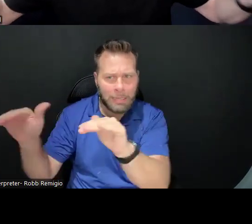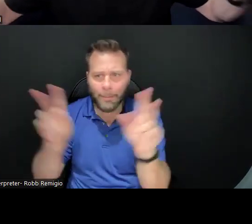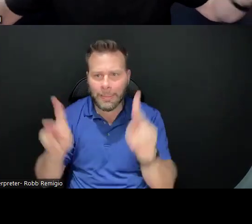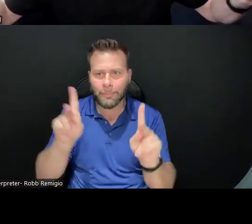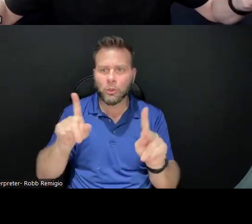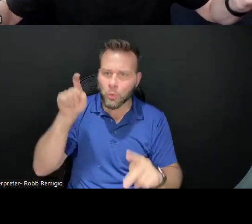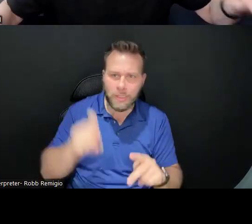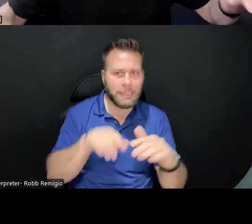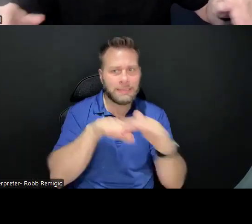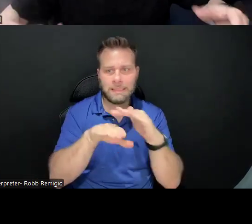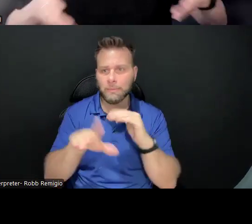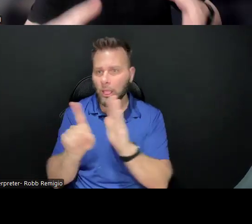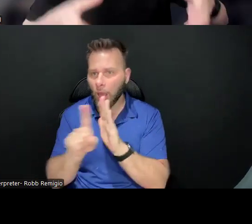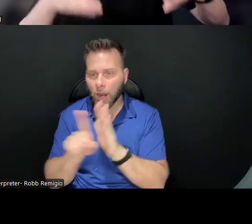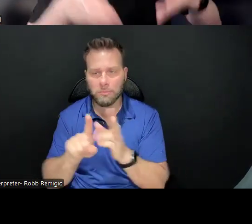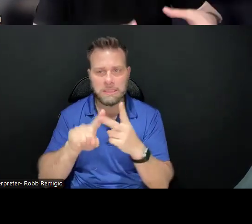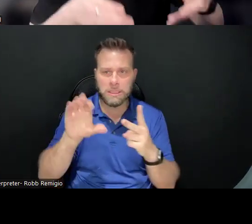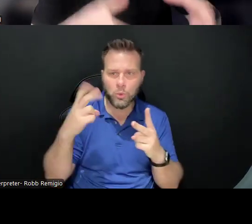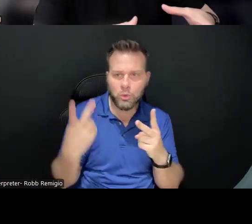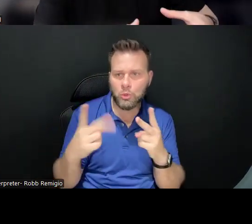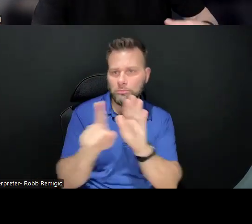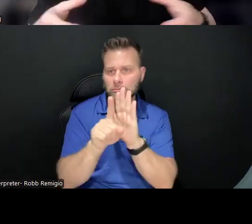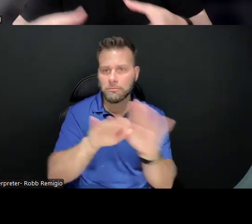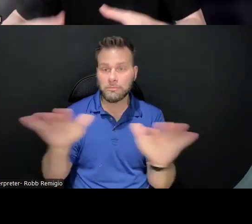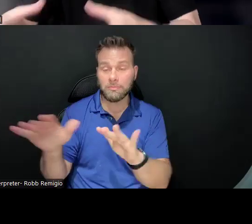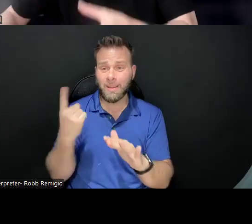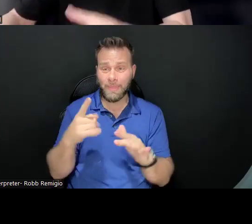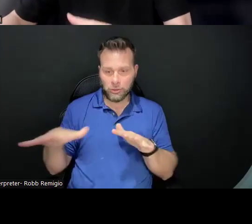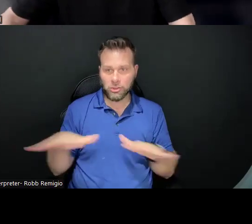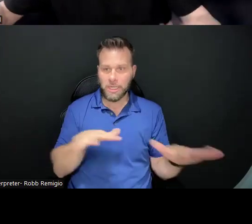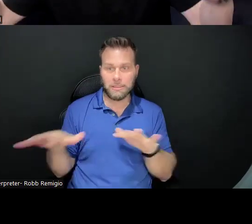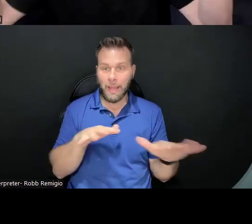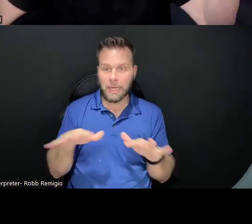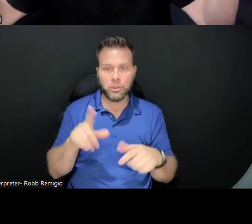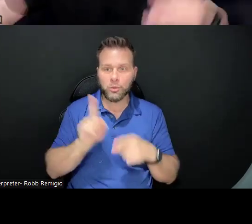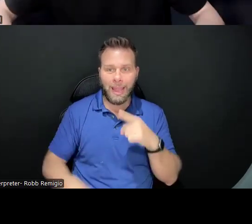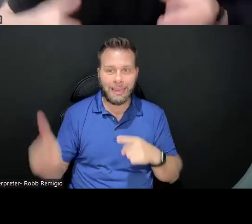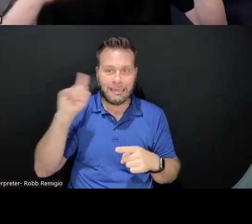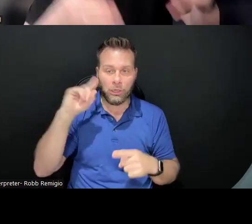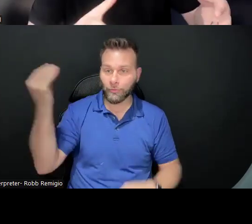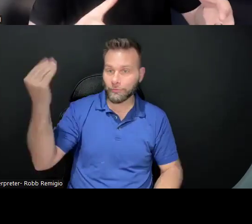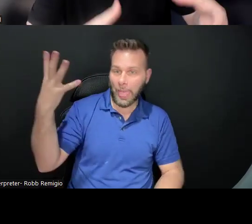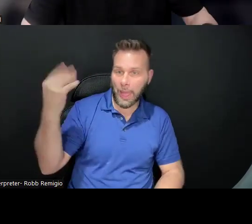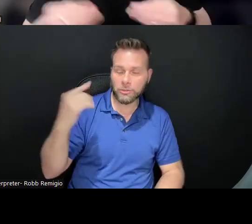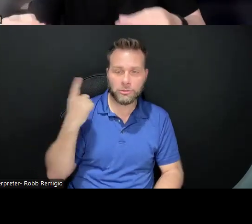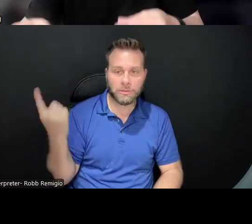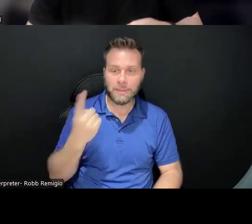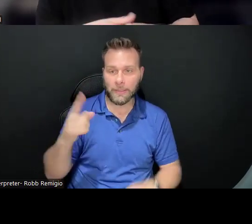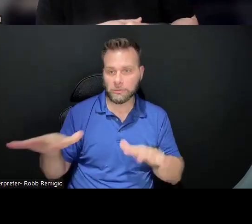reach out and say, people, you have to get accessible alarms, which is something that shakes the bed when you can't hear it. Something that flashes a light